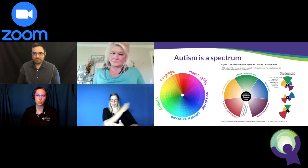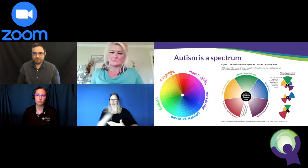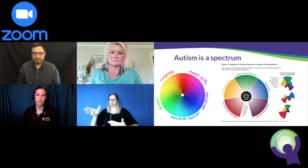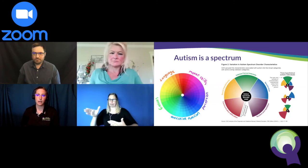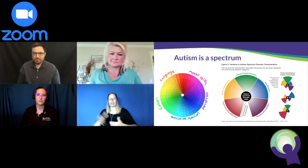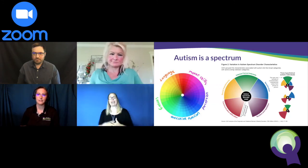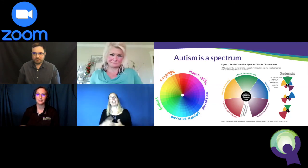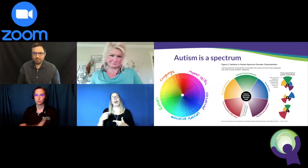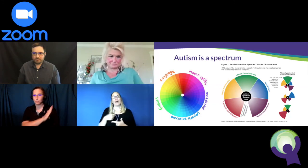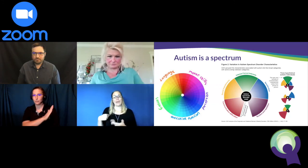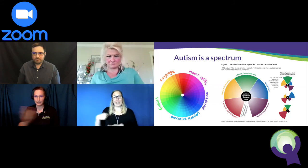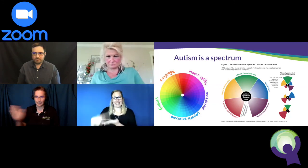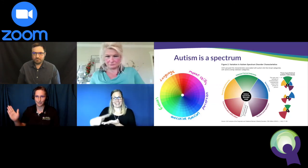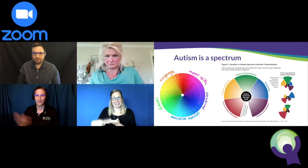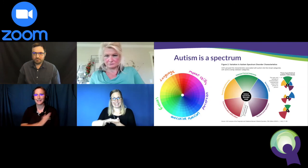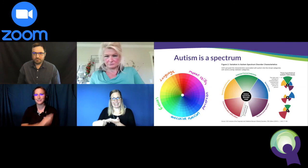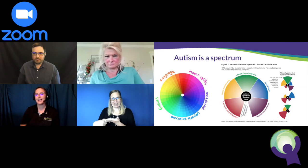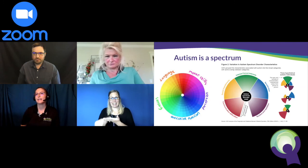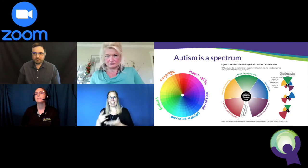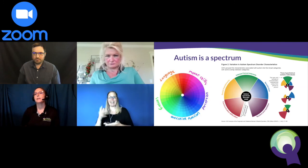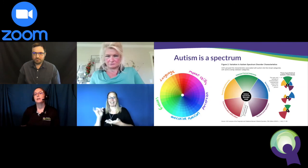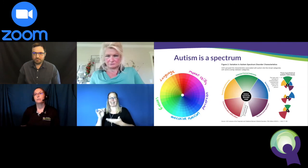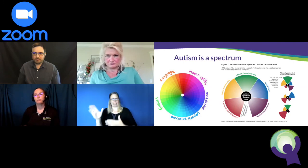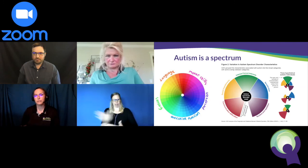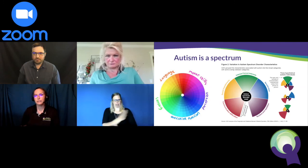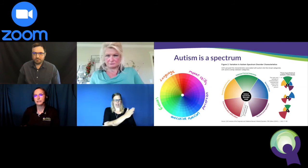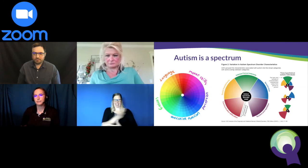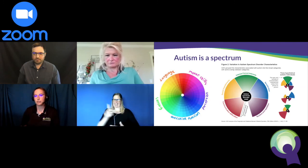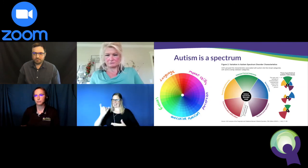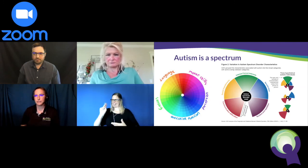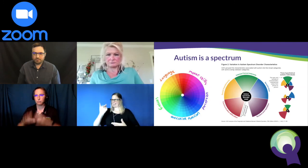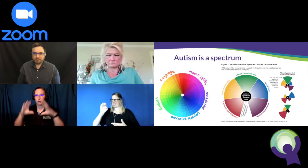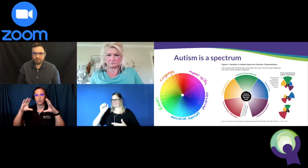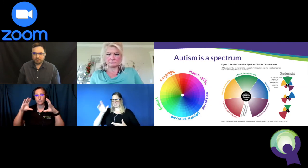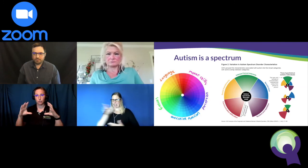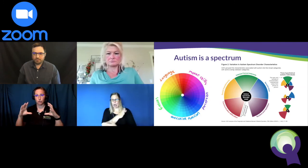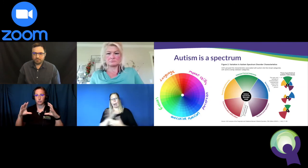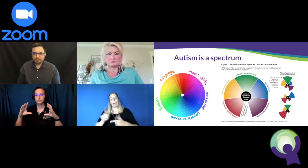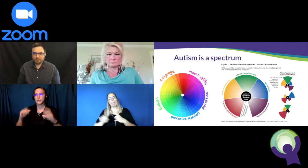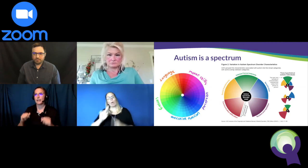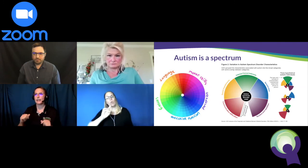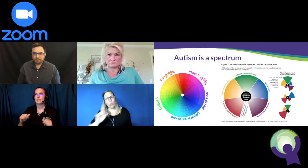we often do a linear kind of sign. But really the spectrum is more of a circle and